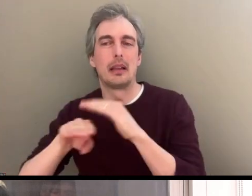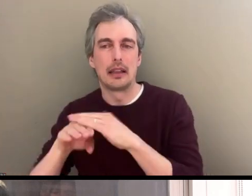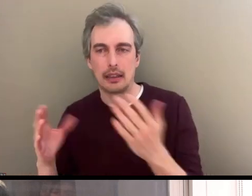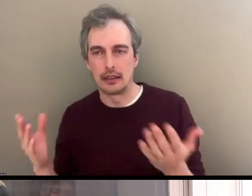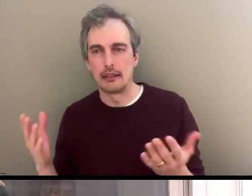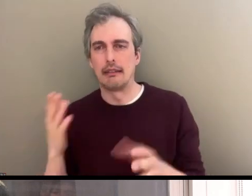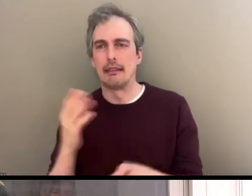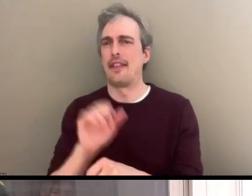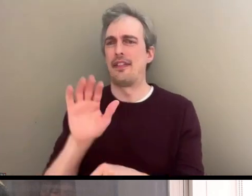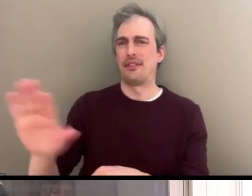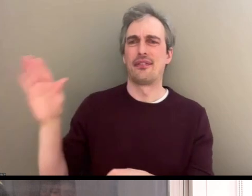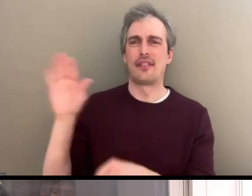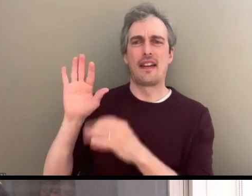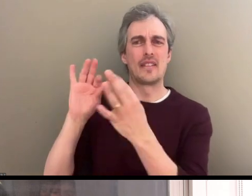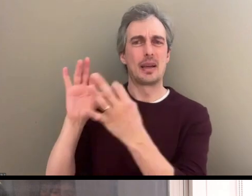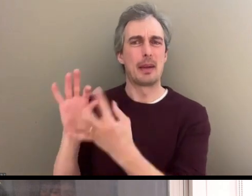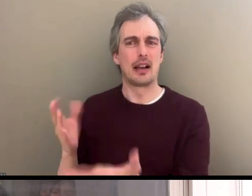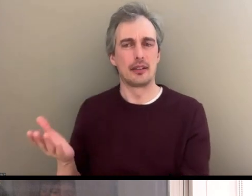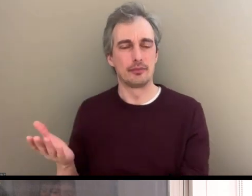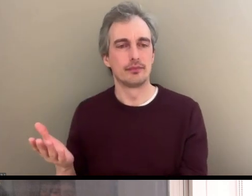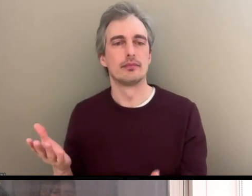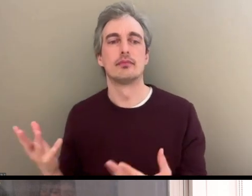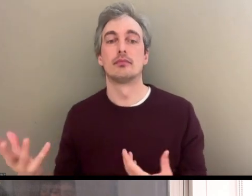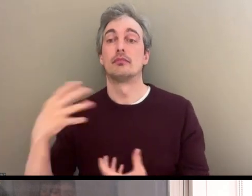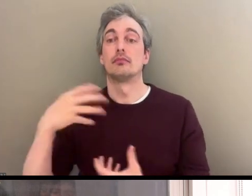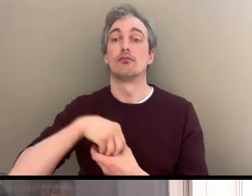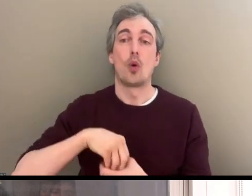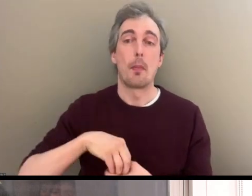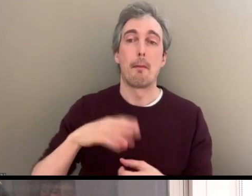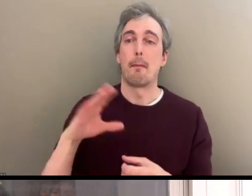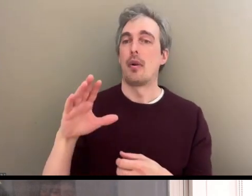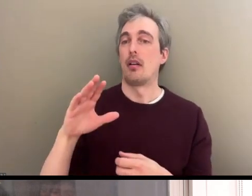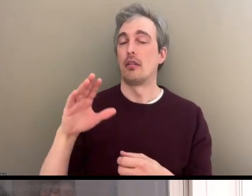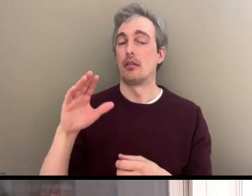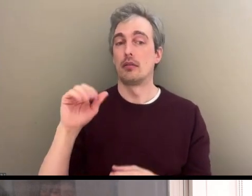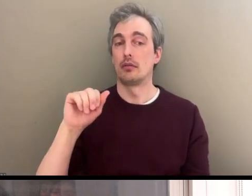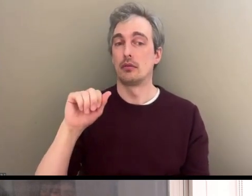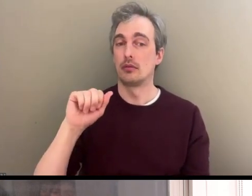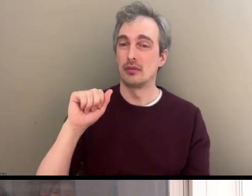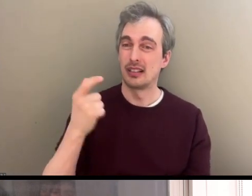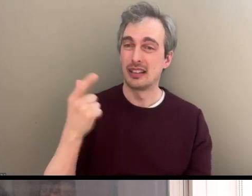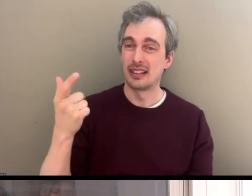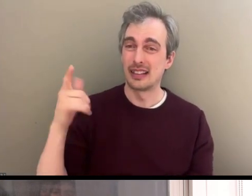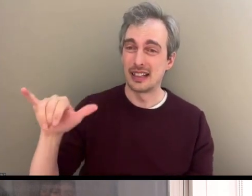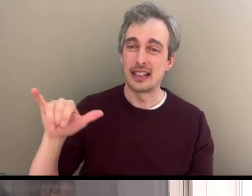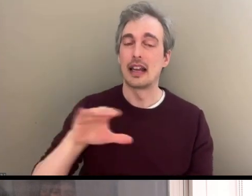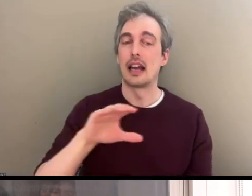Incorporate ally and accessibility into your workflow today and not tomorrow. Right.